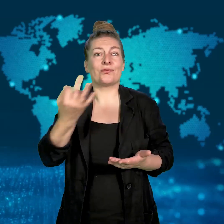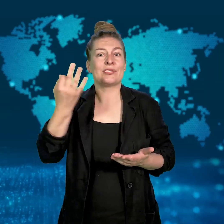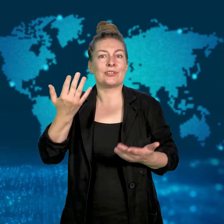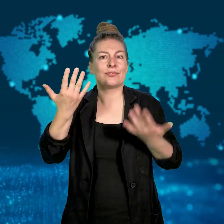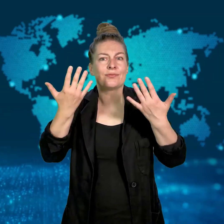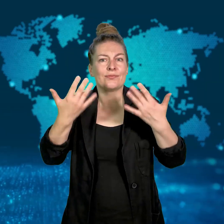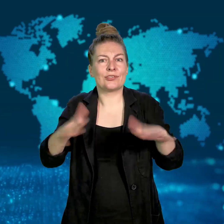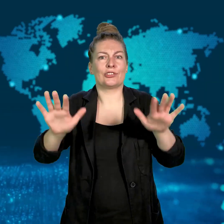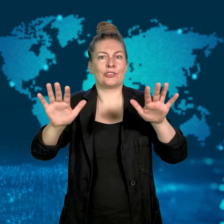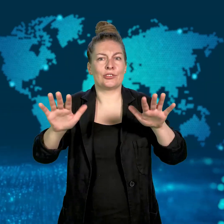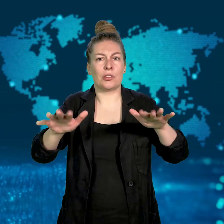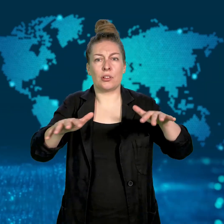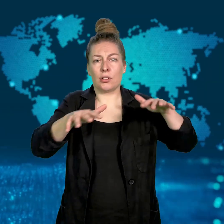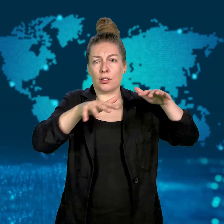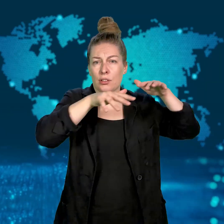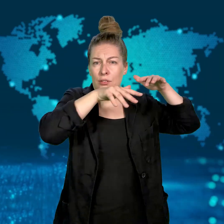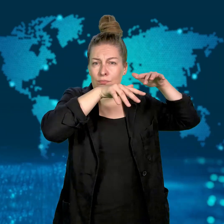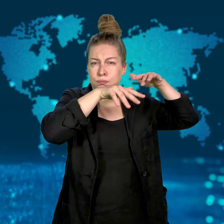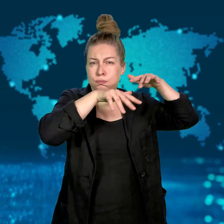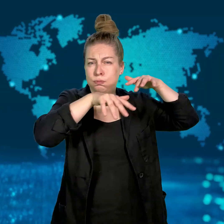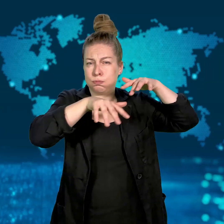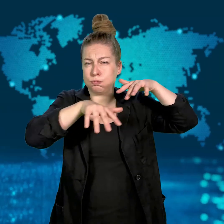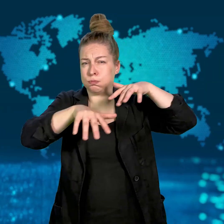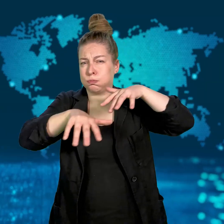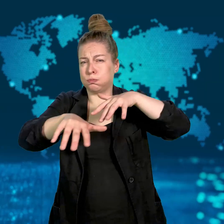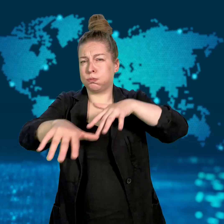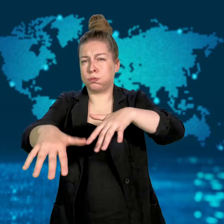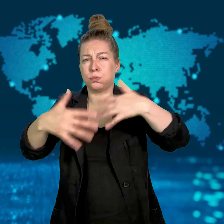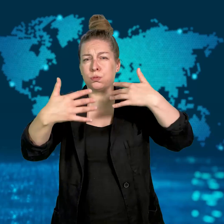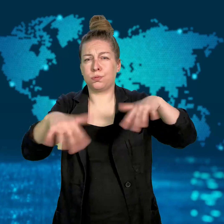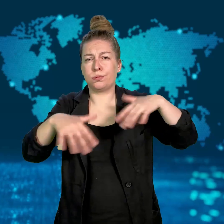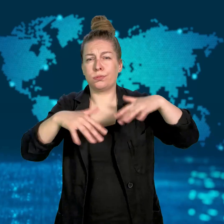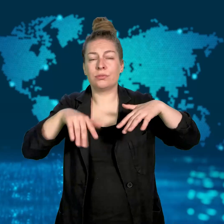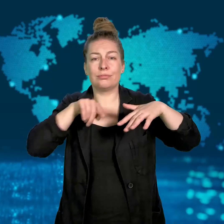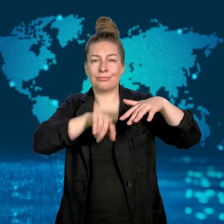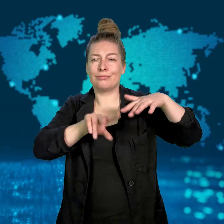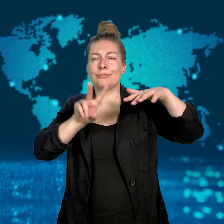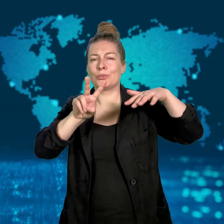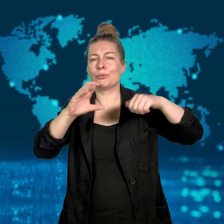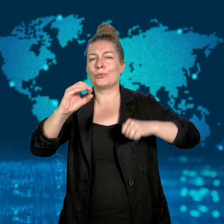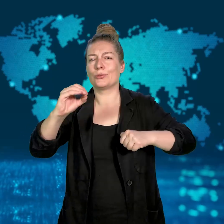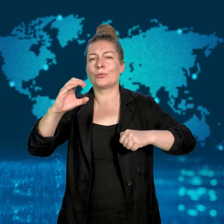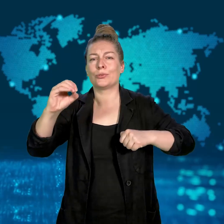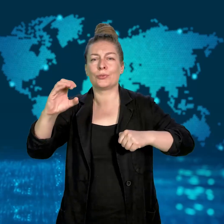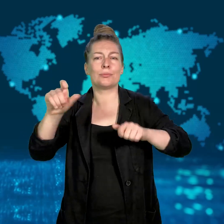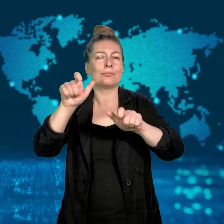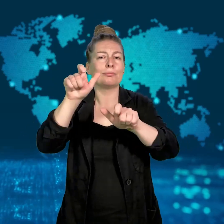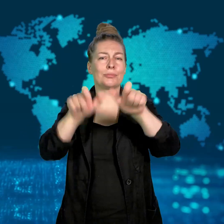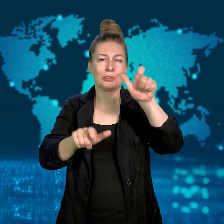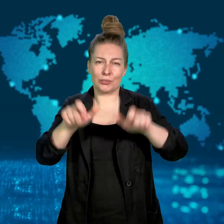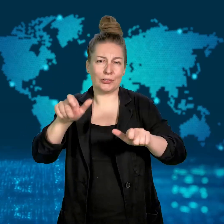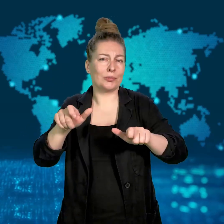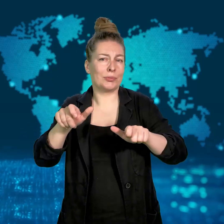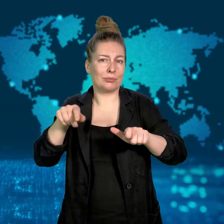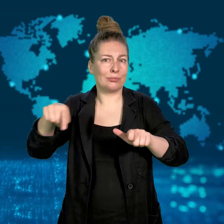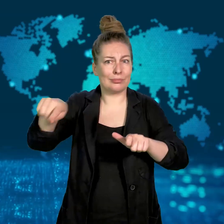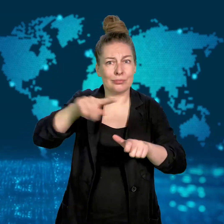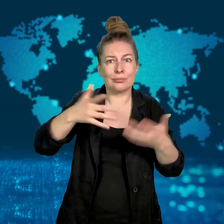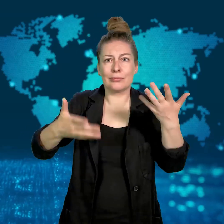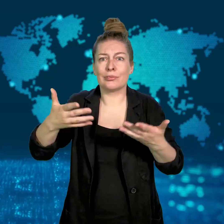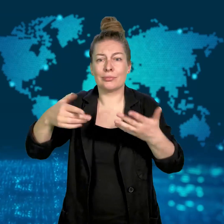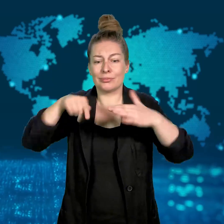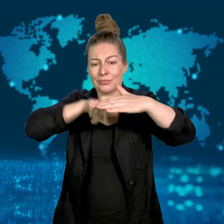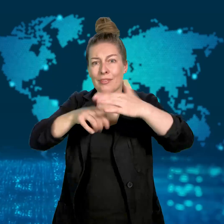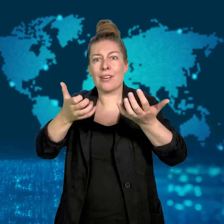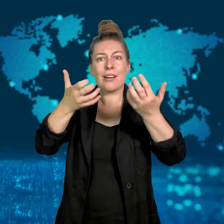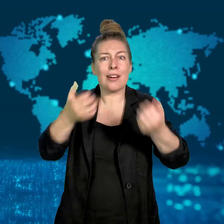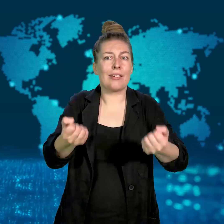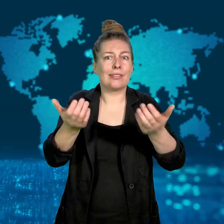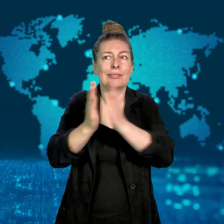Last Friday, a Papua New Guinea government official told